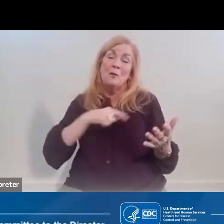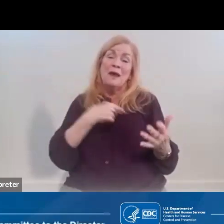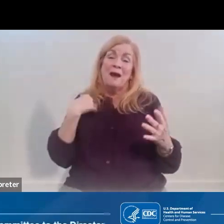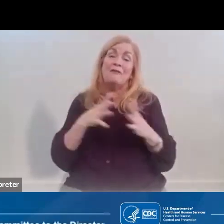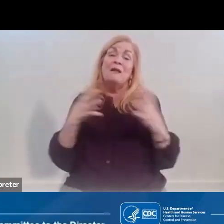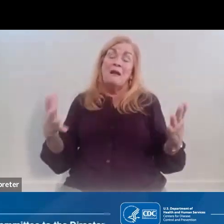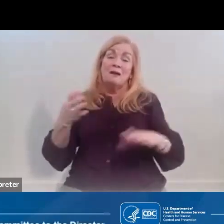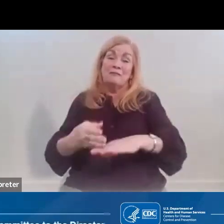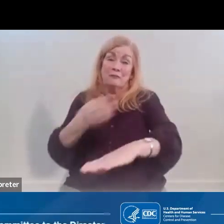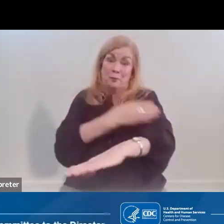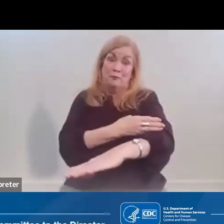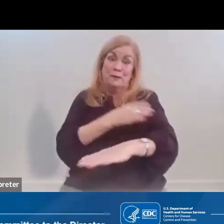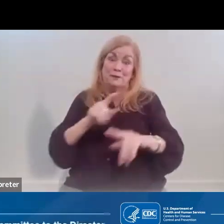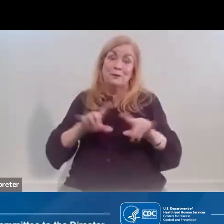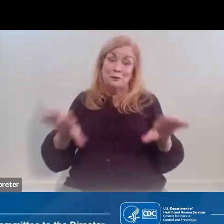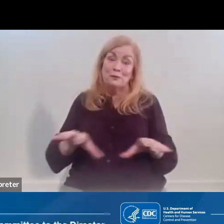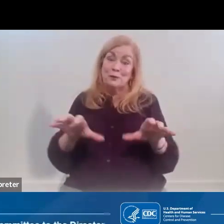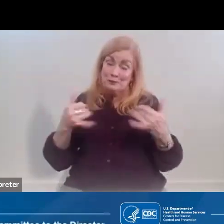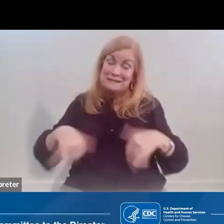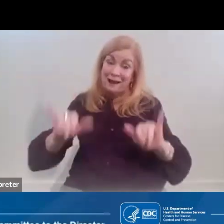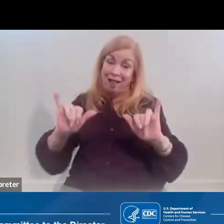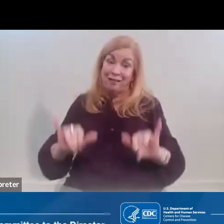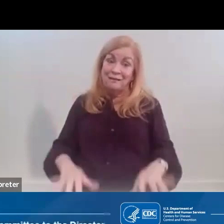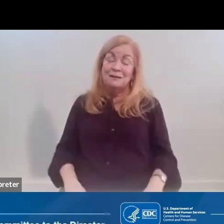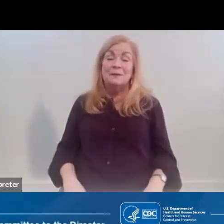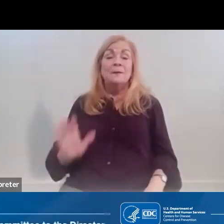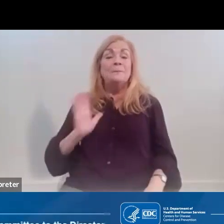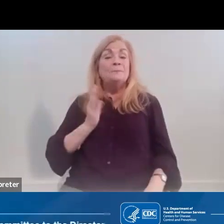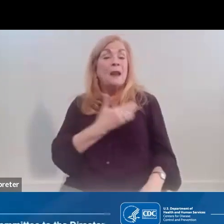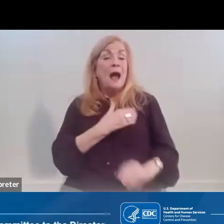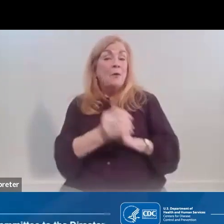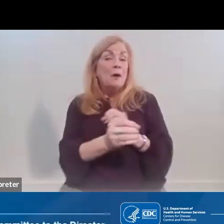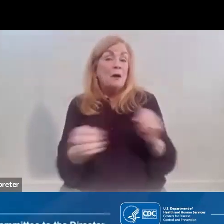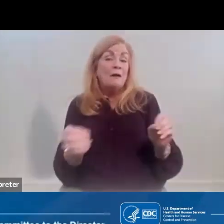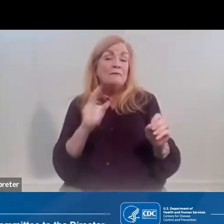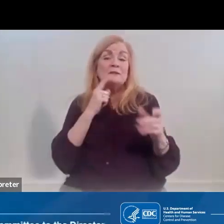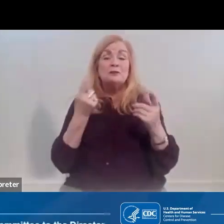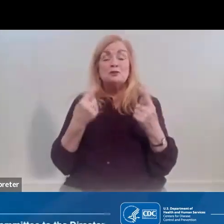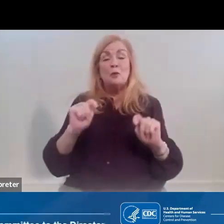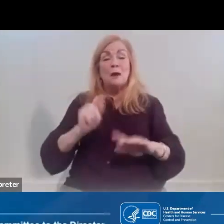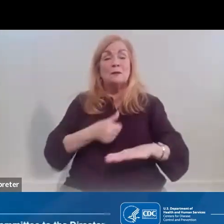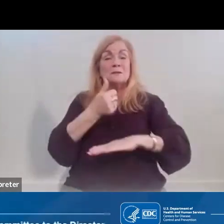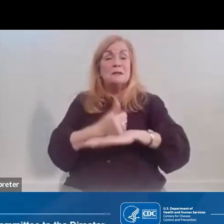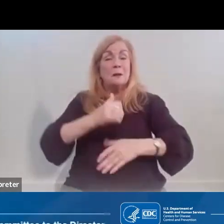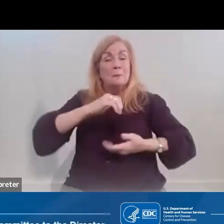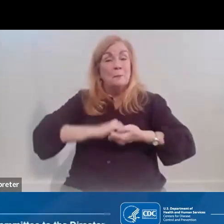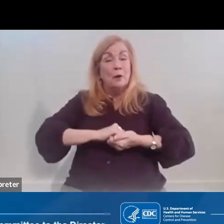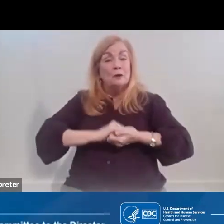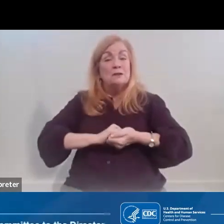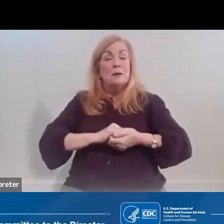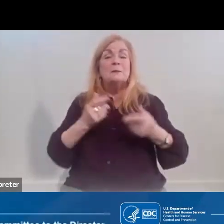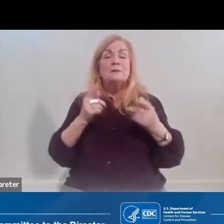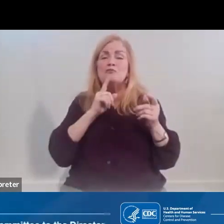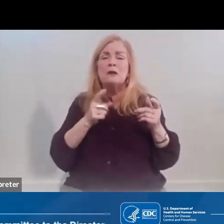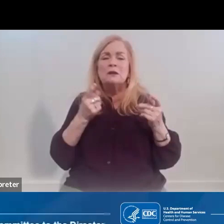What our office is trying to do through our partnership focus is to really start to engage,